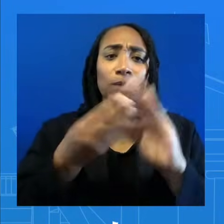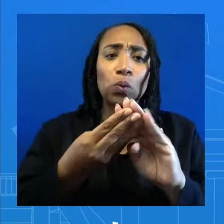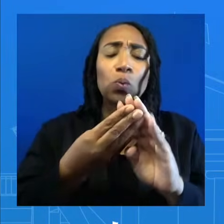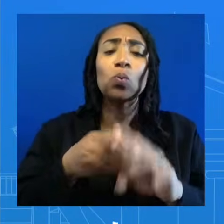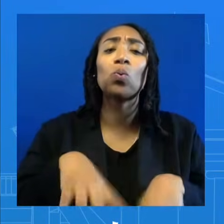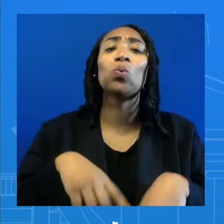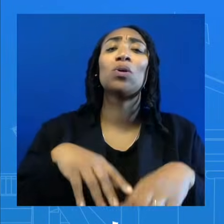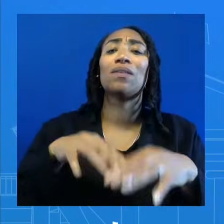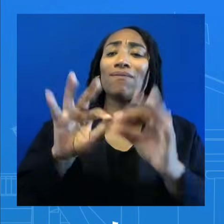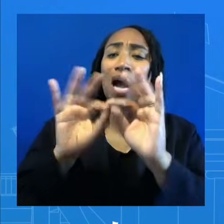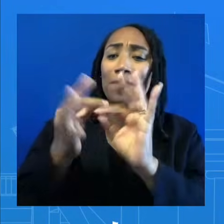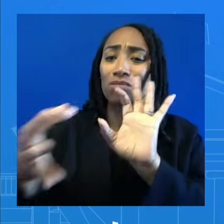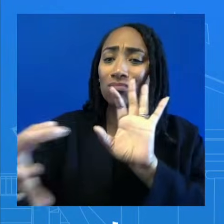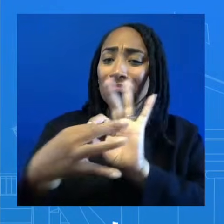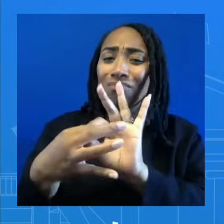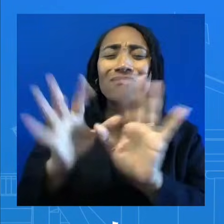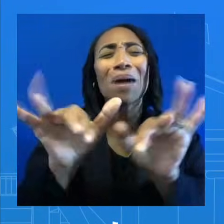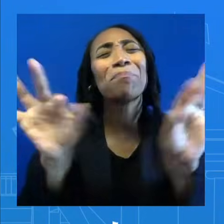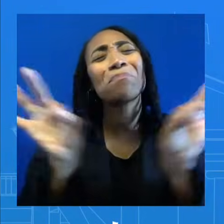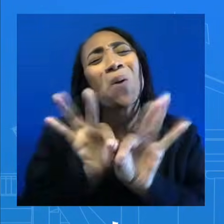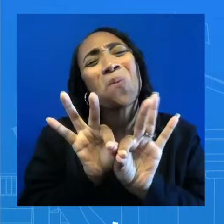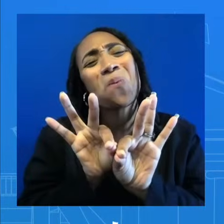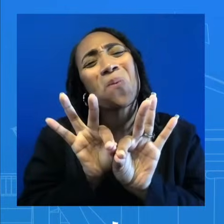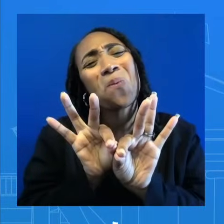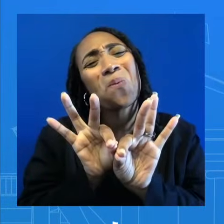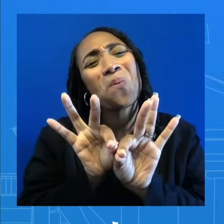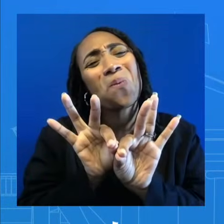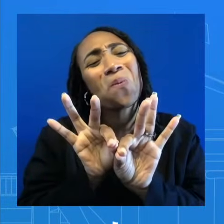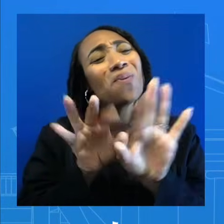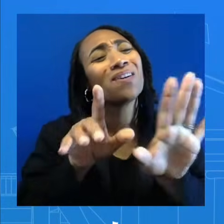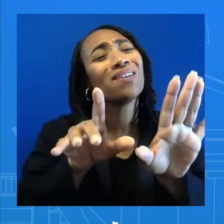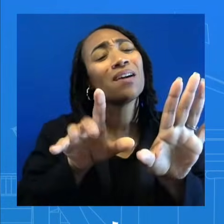has done over the past four years. And I think that's -- I think those --